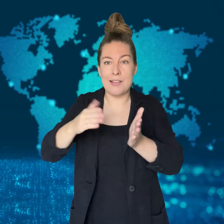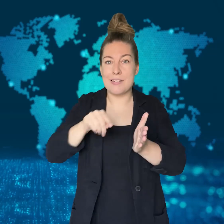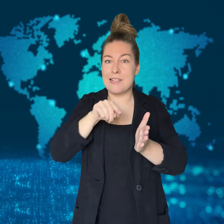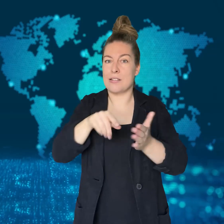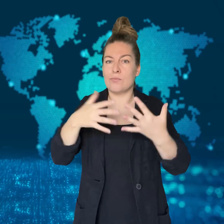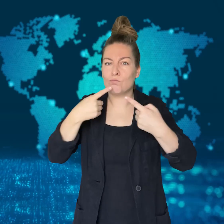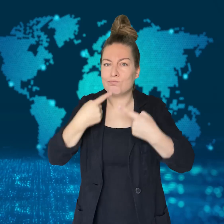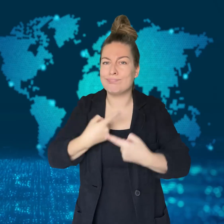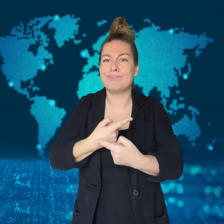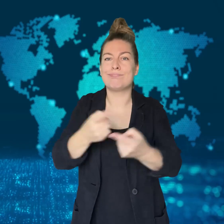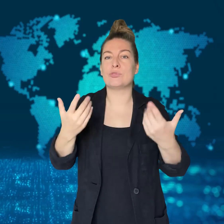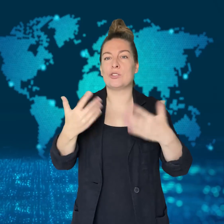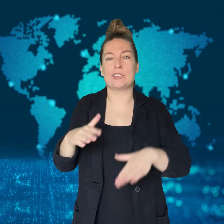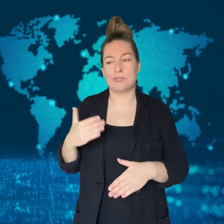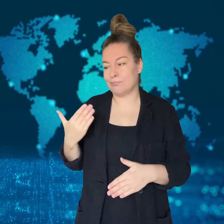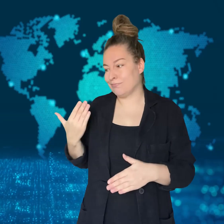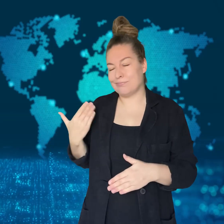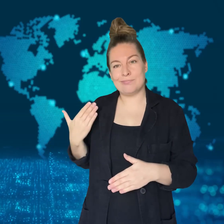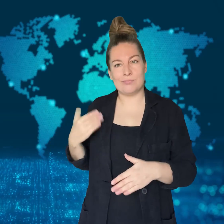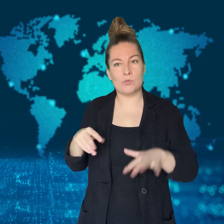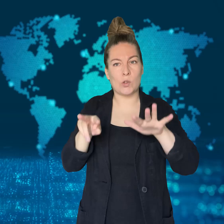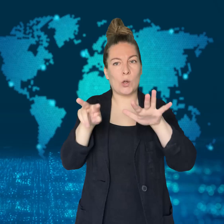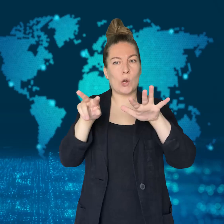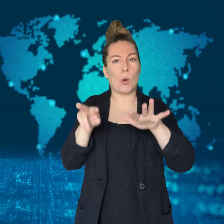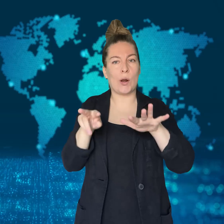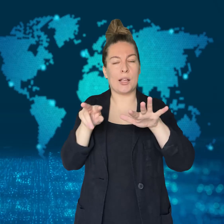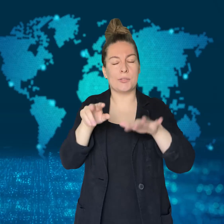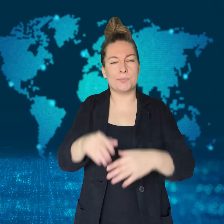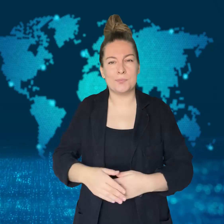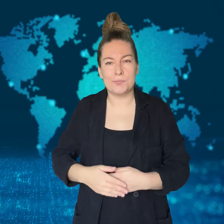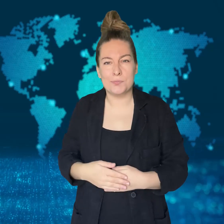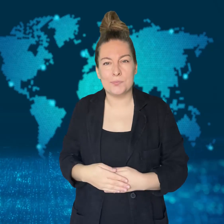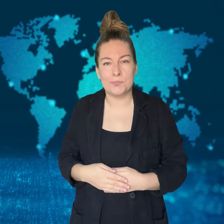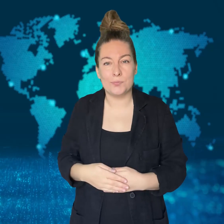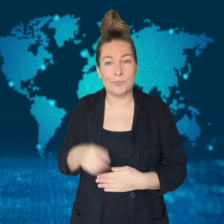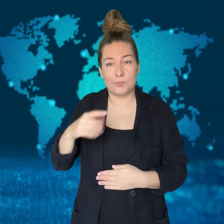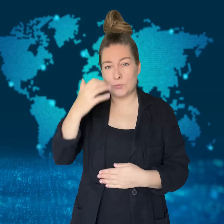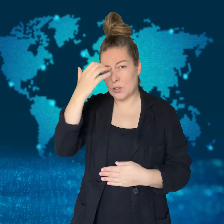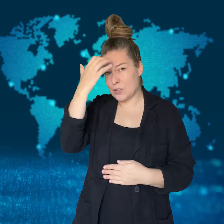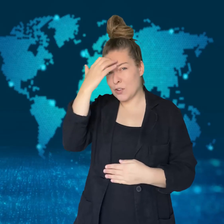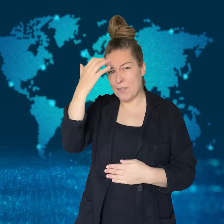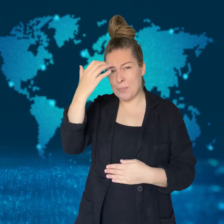Hong Kong's security chief announced the plan in July of this year.